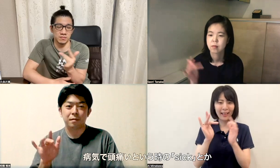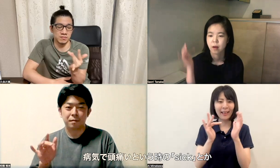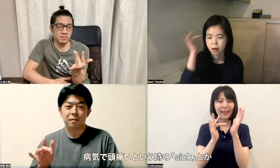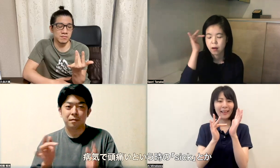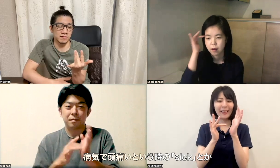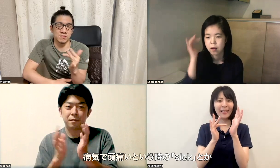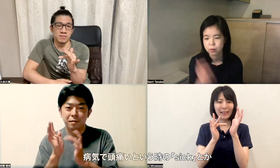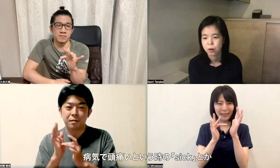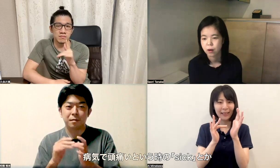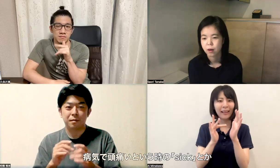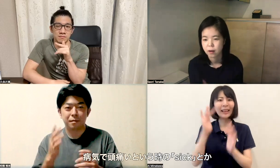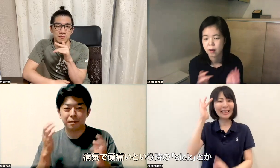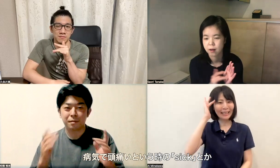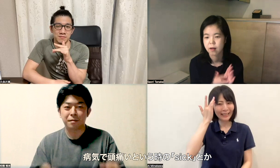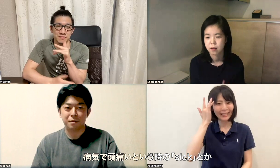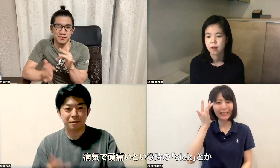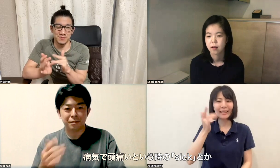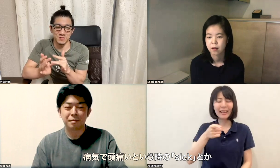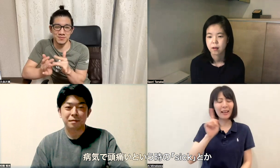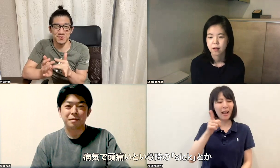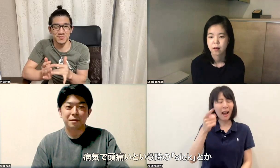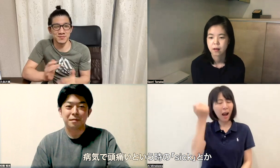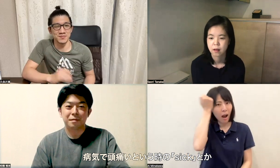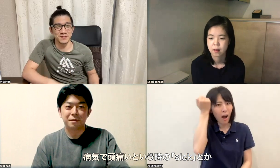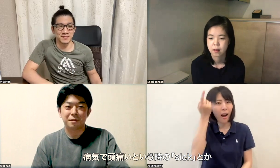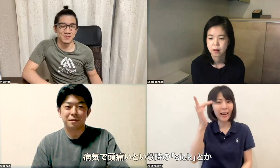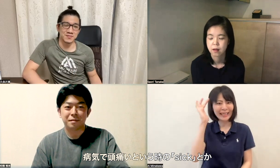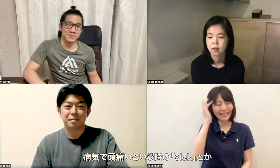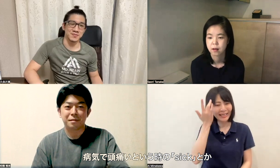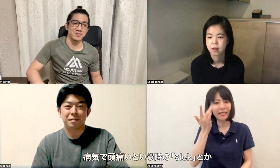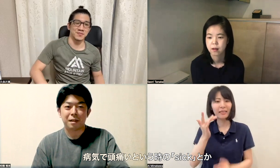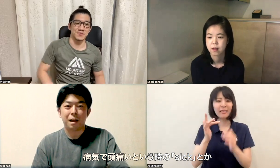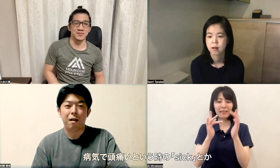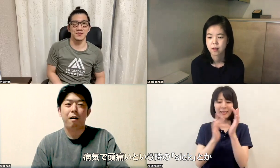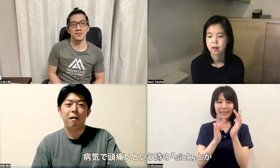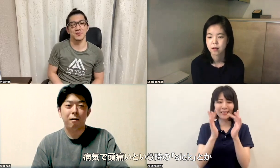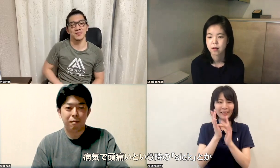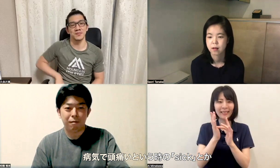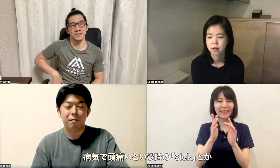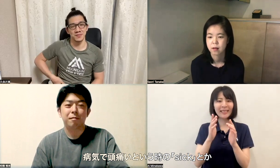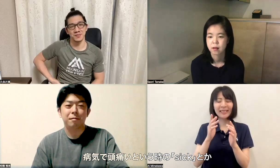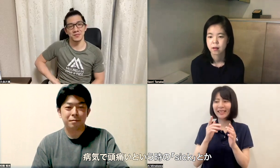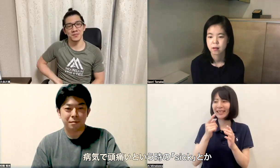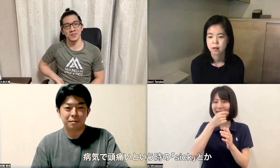this means sick, headache,